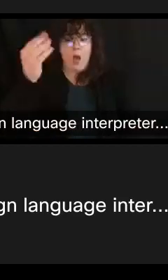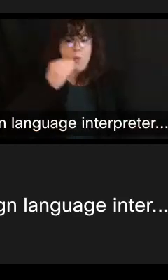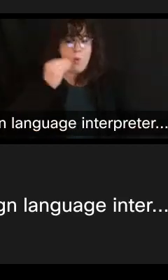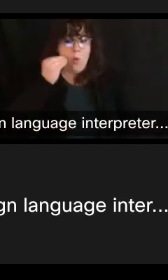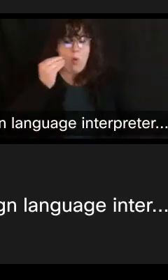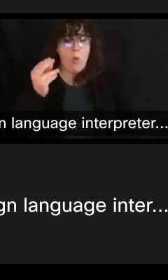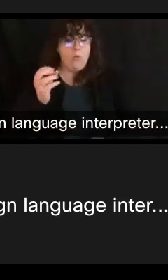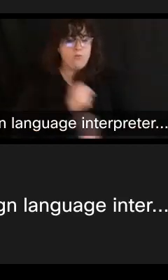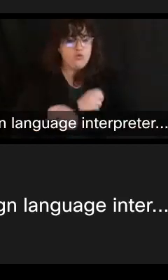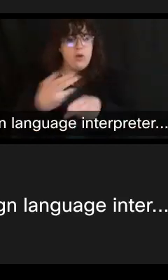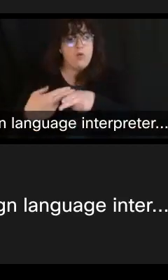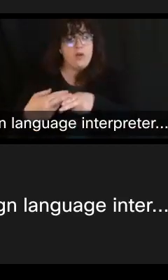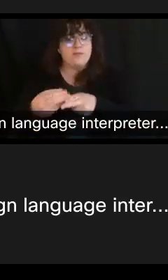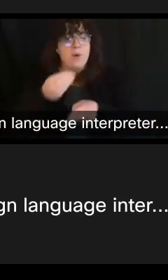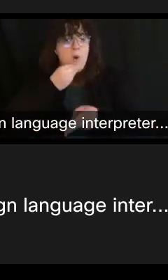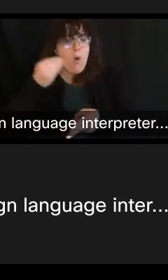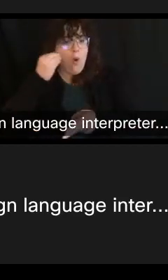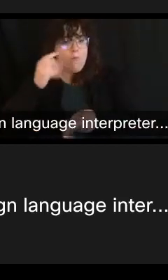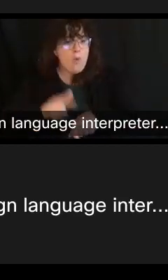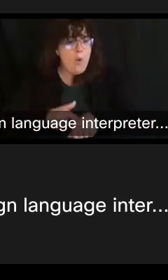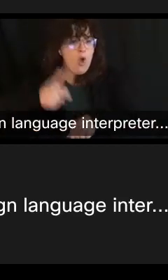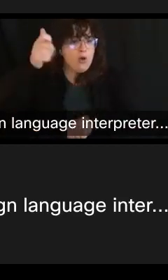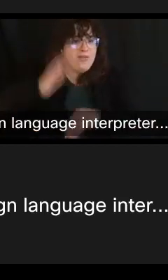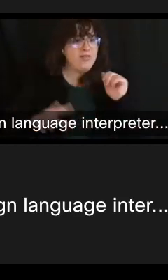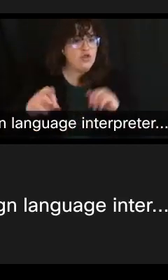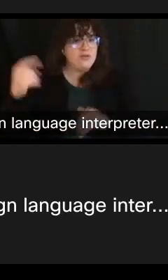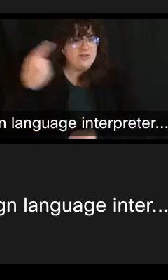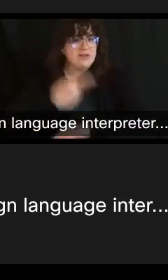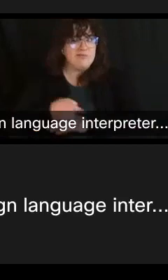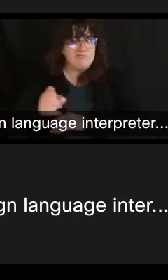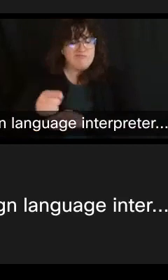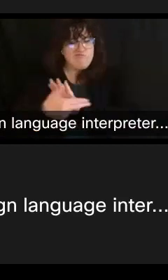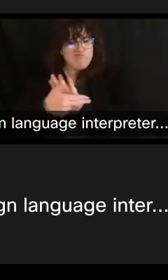is longer than 30 days, is it considered placement and need placement approval versus